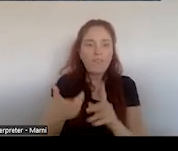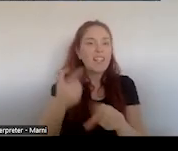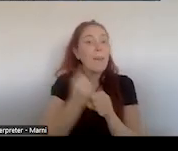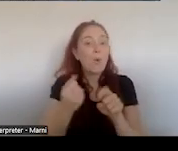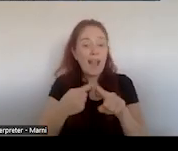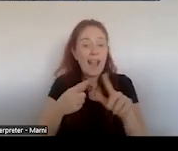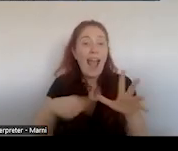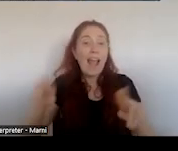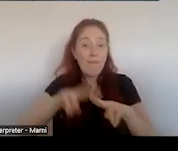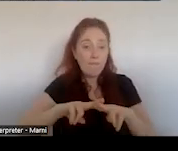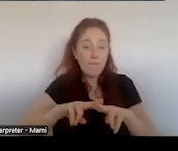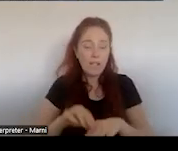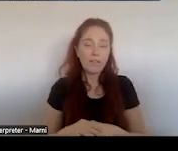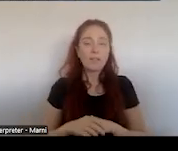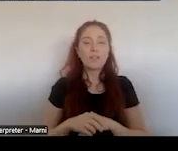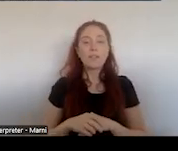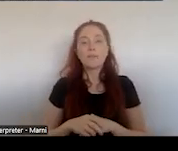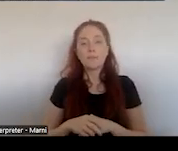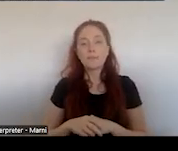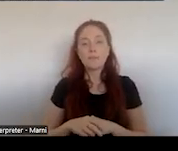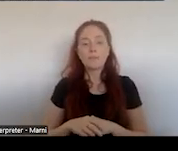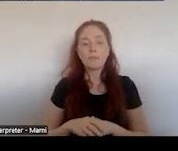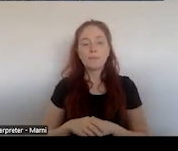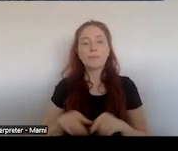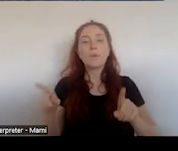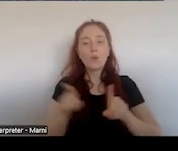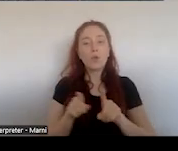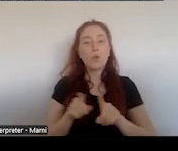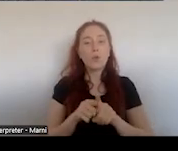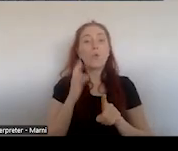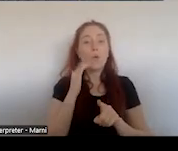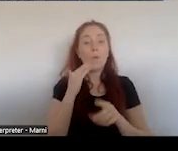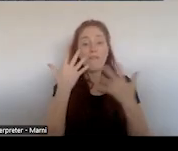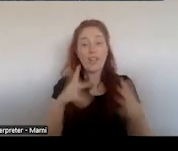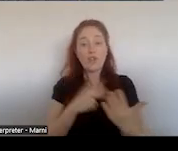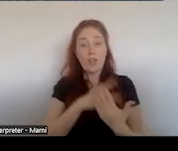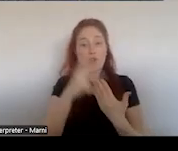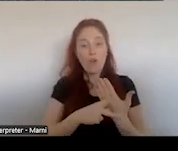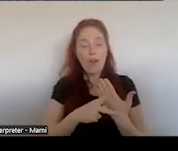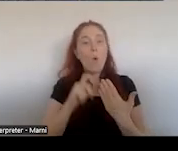We will also be undertaking an evaluation of the pilot to inform future investment decisions. The